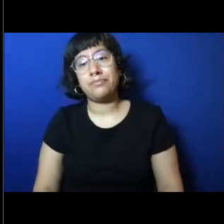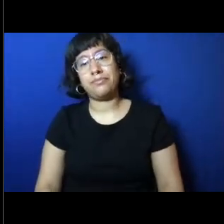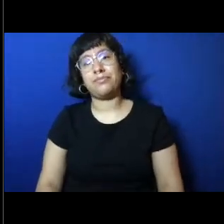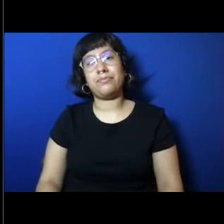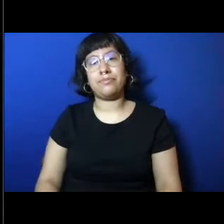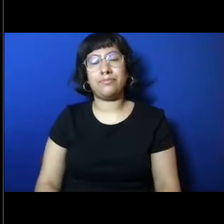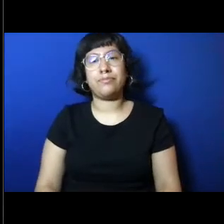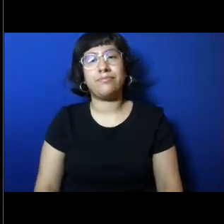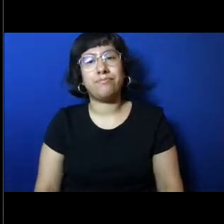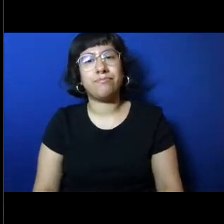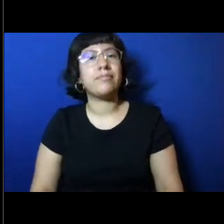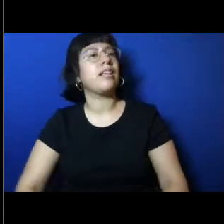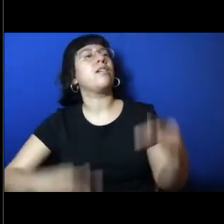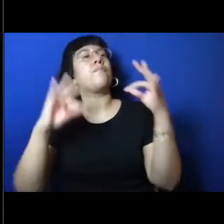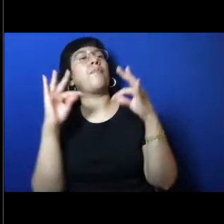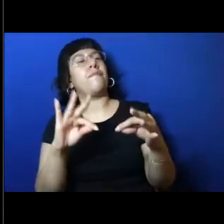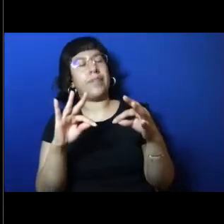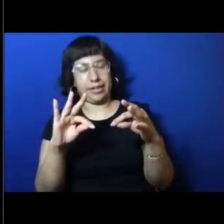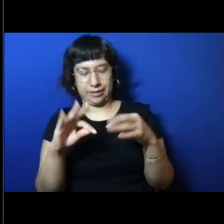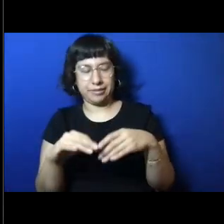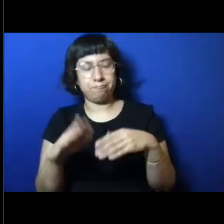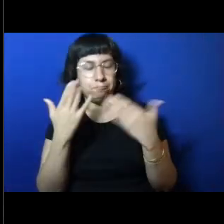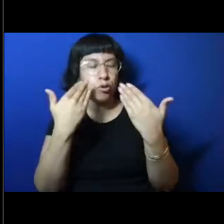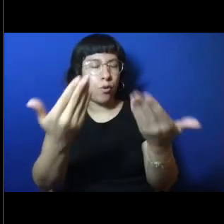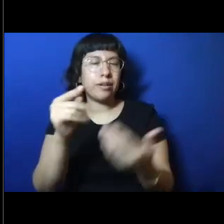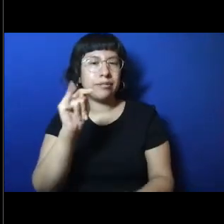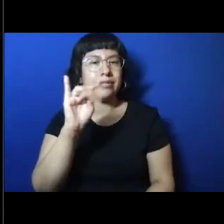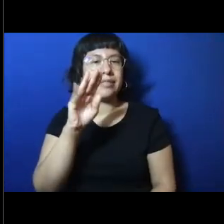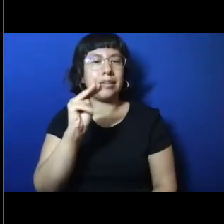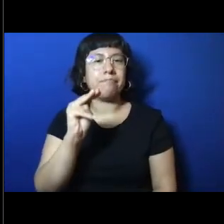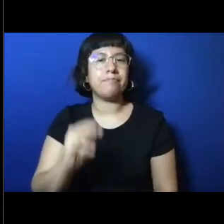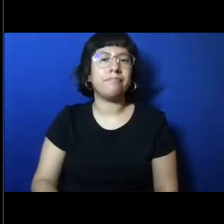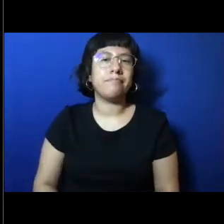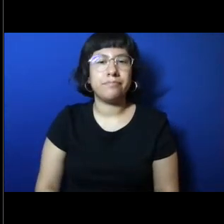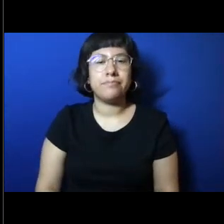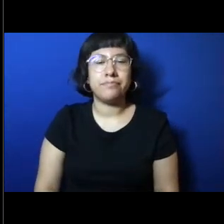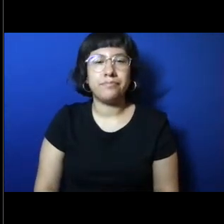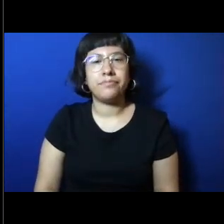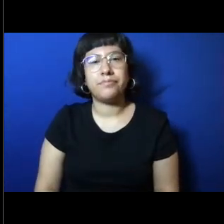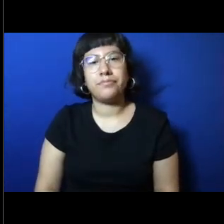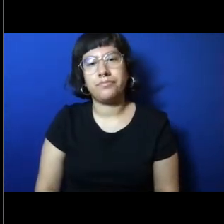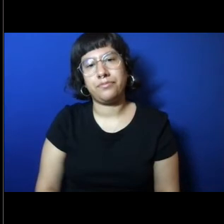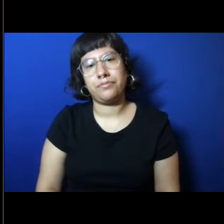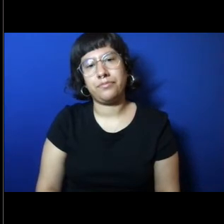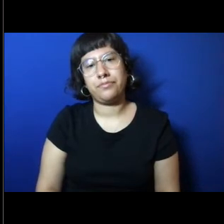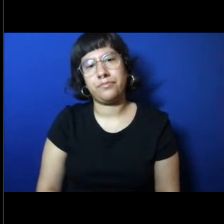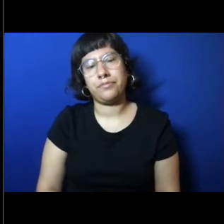[Nicole] Perfect. I'm going to let you continue there Tim. Thank you. Okay. So I'm going to quickly say a couple words